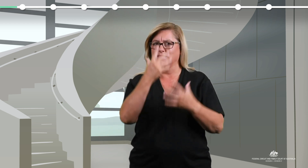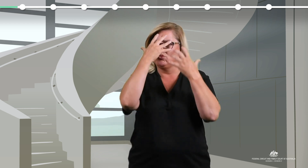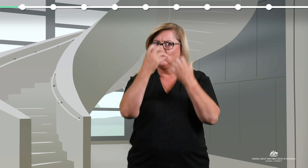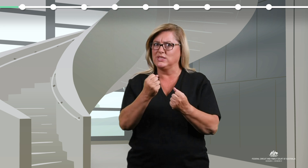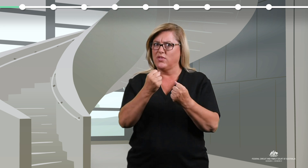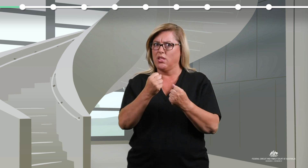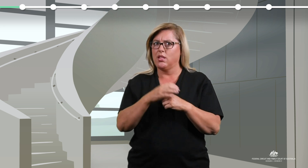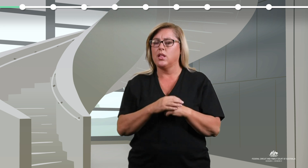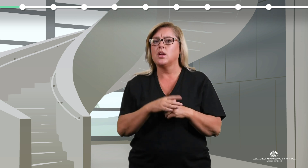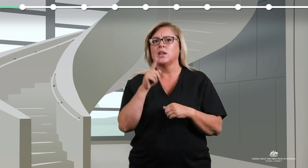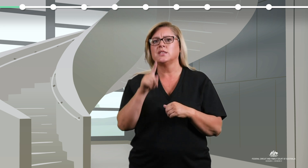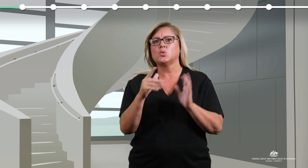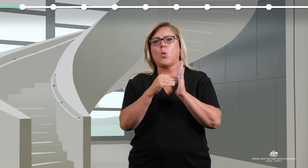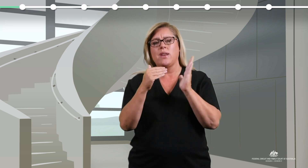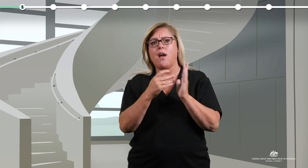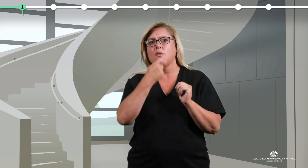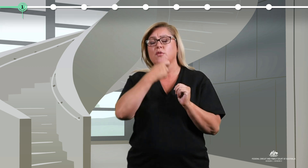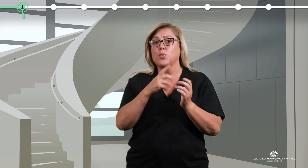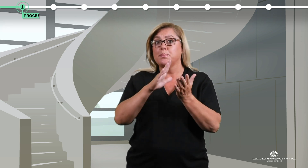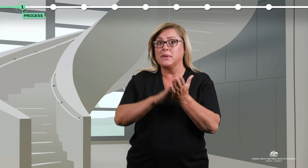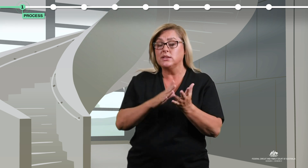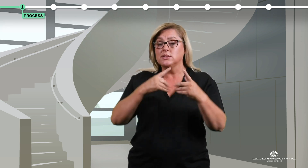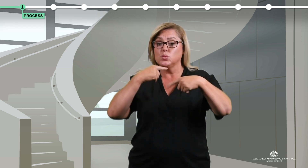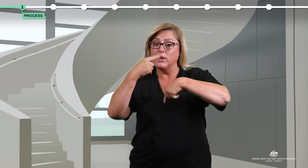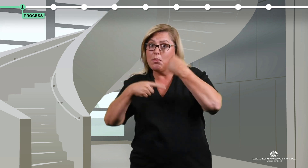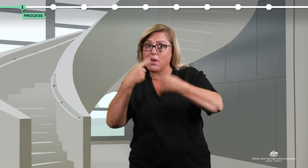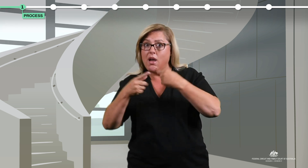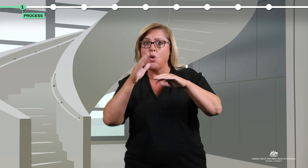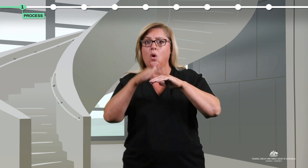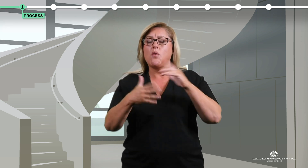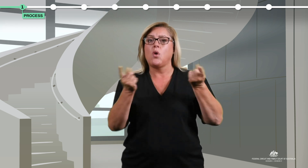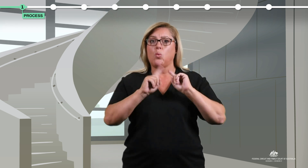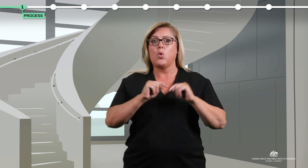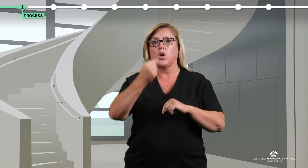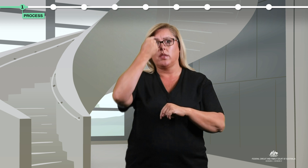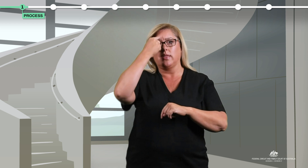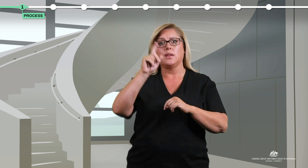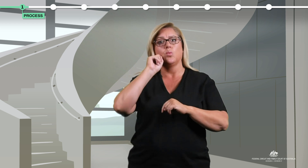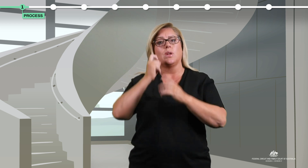So I’m going to take a few minutes to explain what you can expect once the process starts.